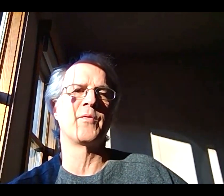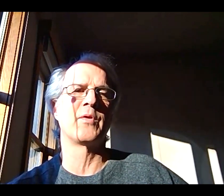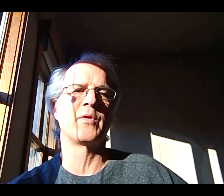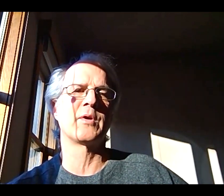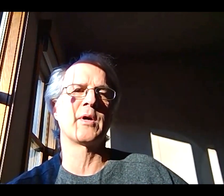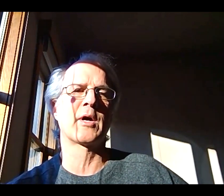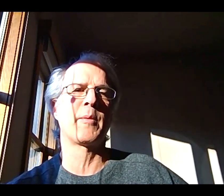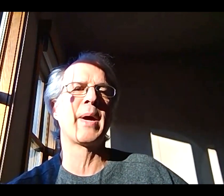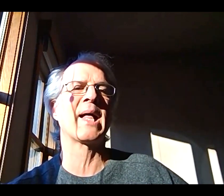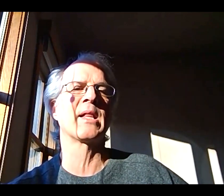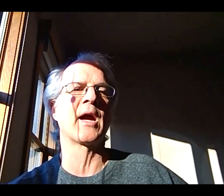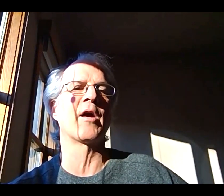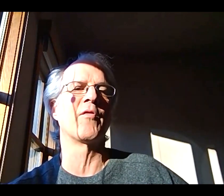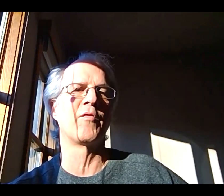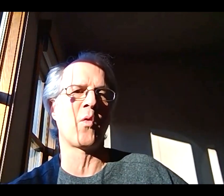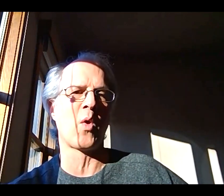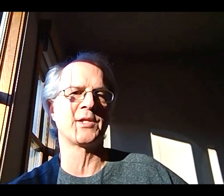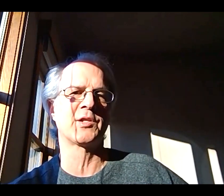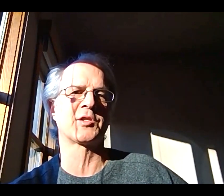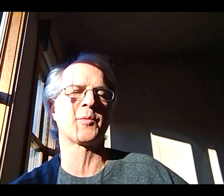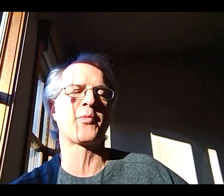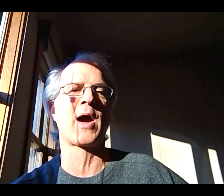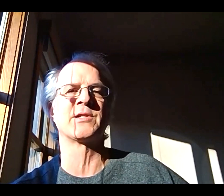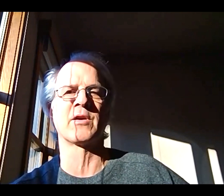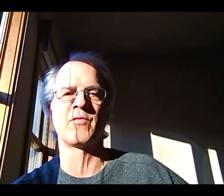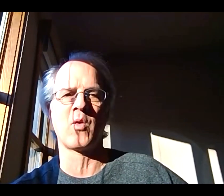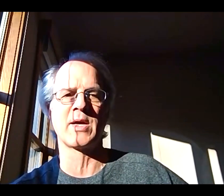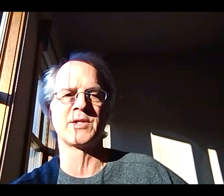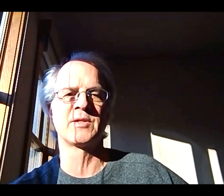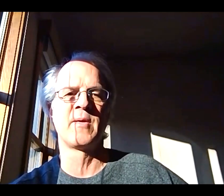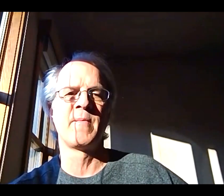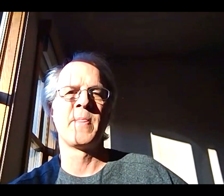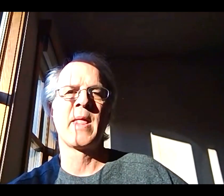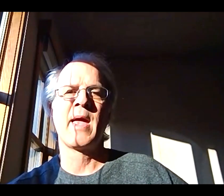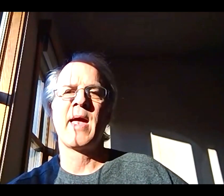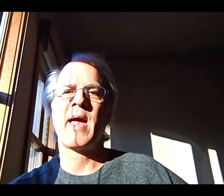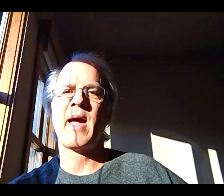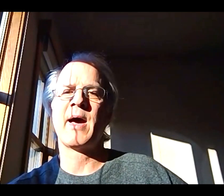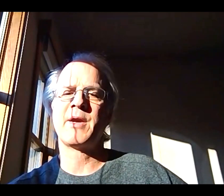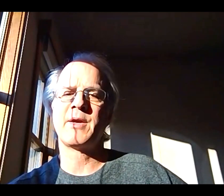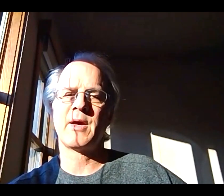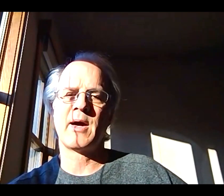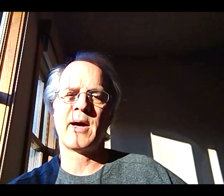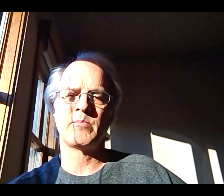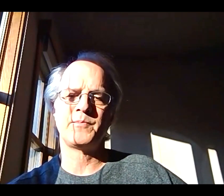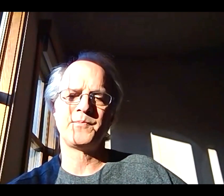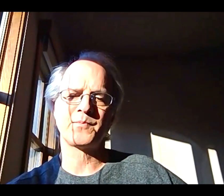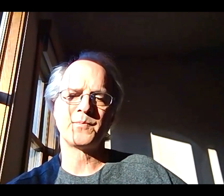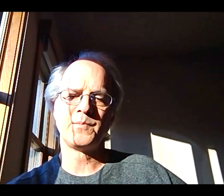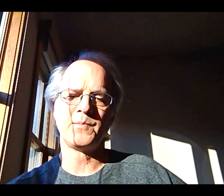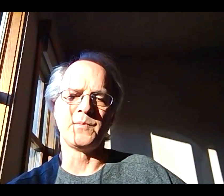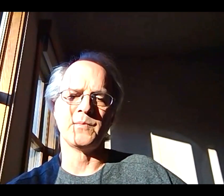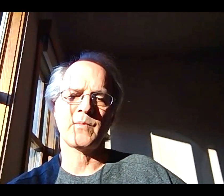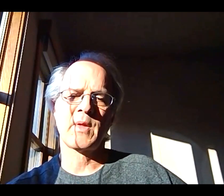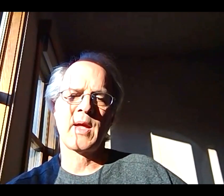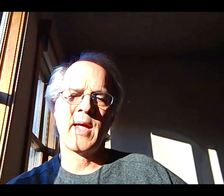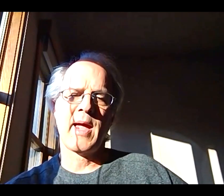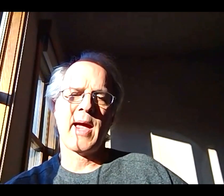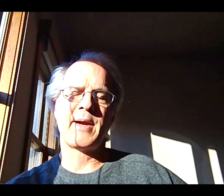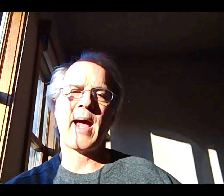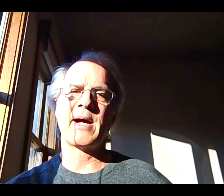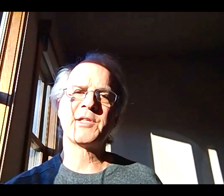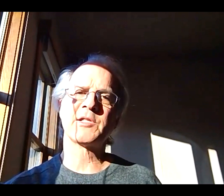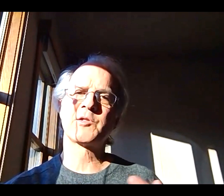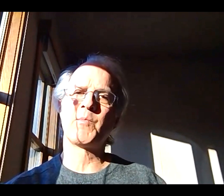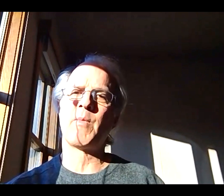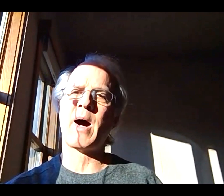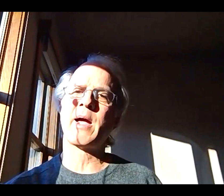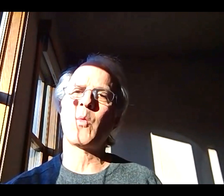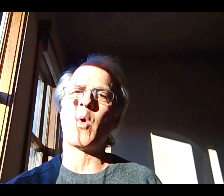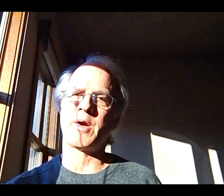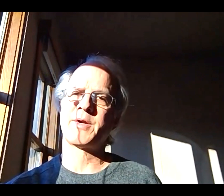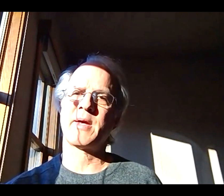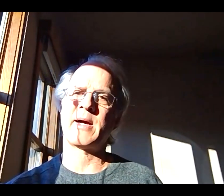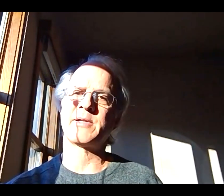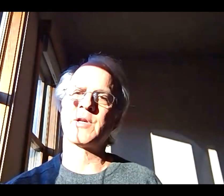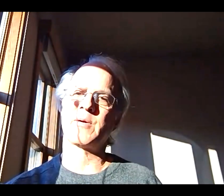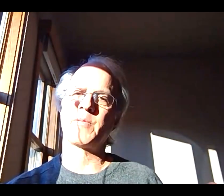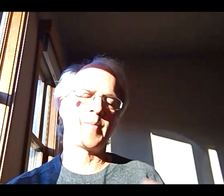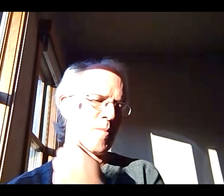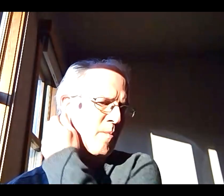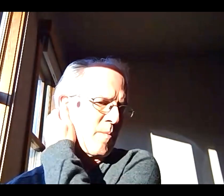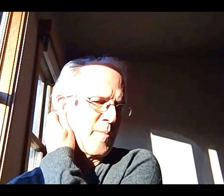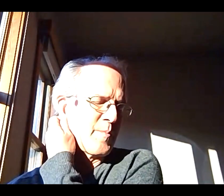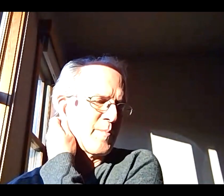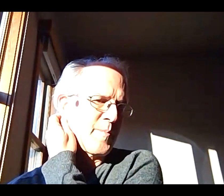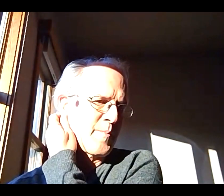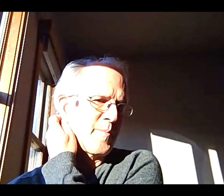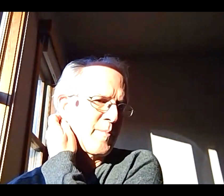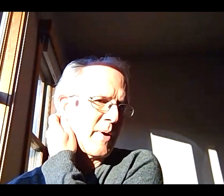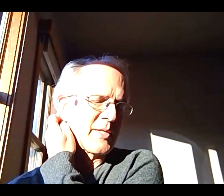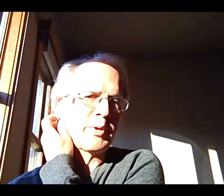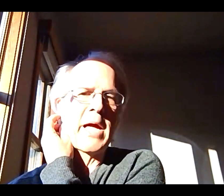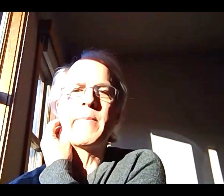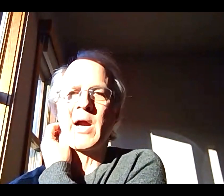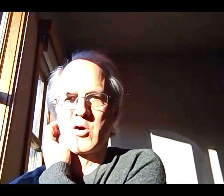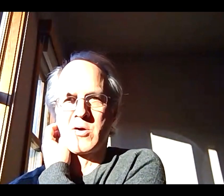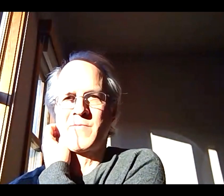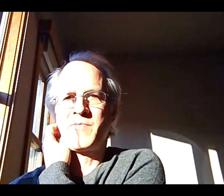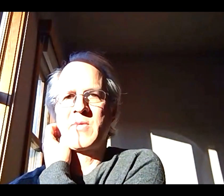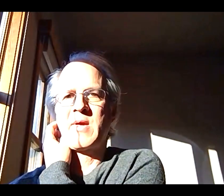of a compelling voice, a surprising voice. And as is my wont as a play picker